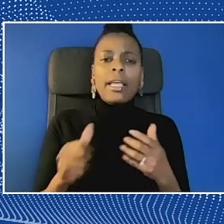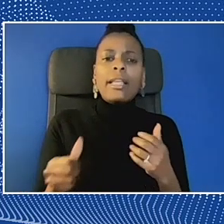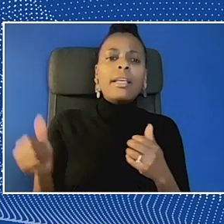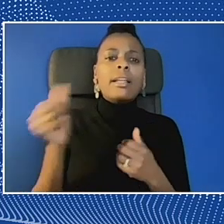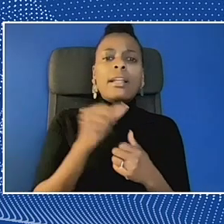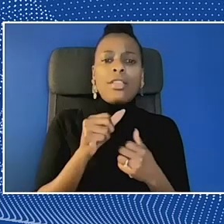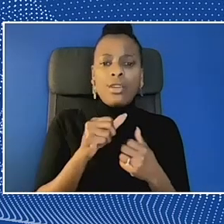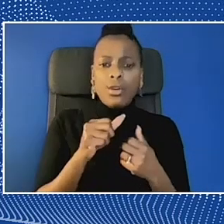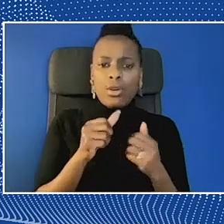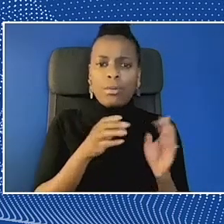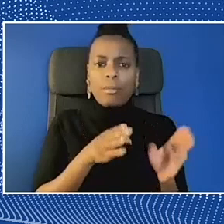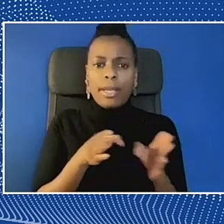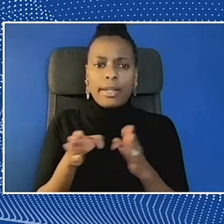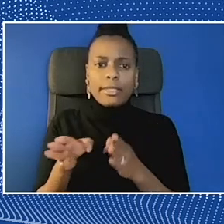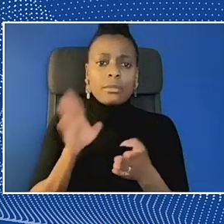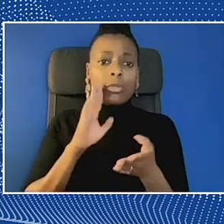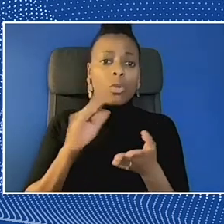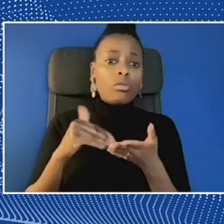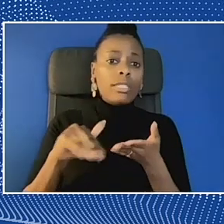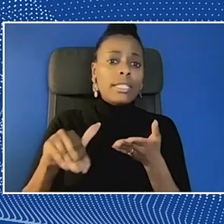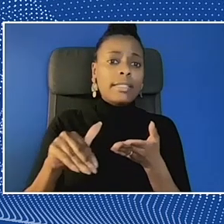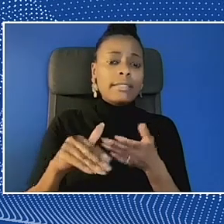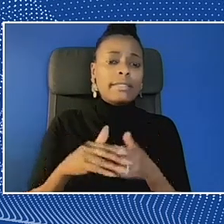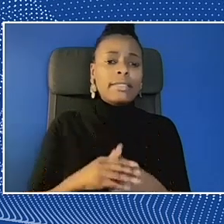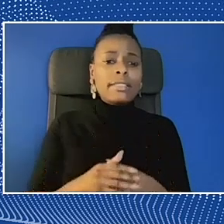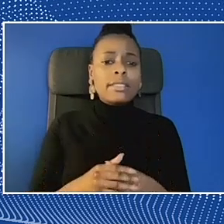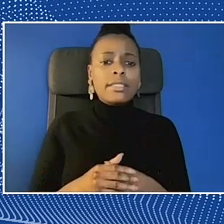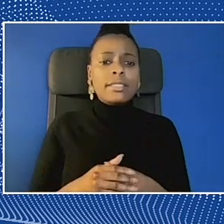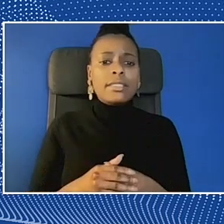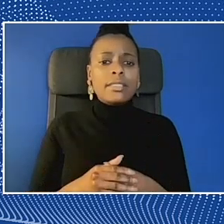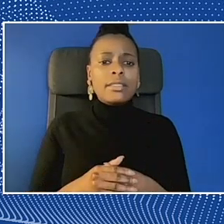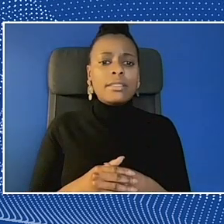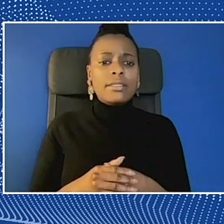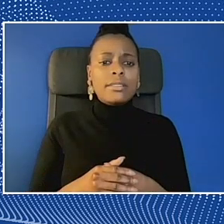for relief. And it seems to me that,